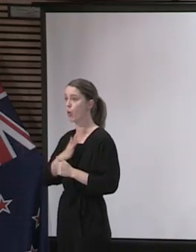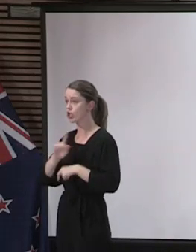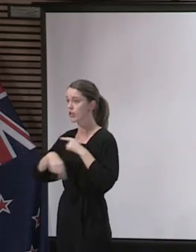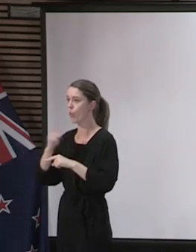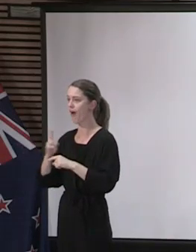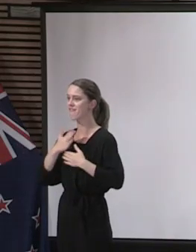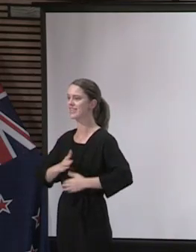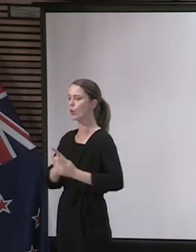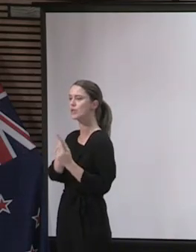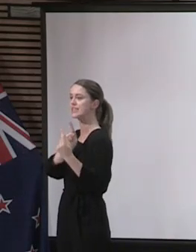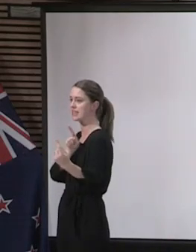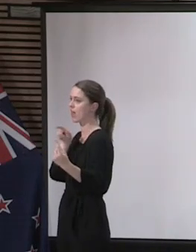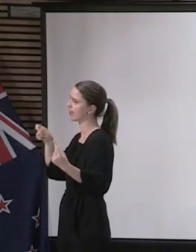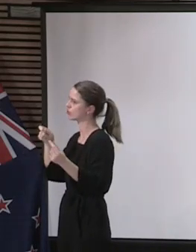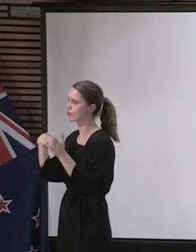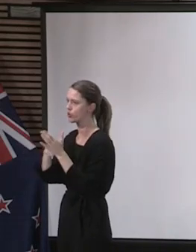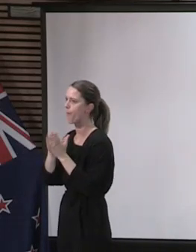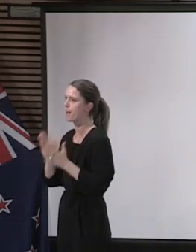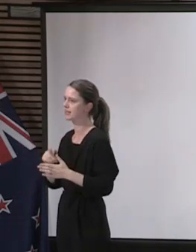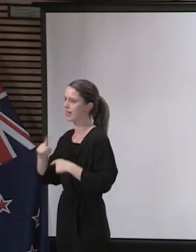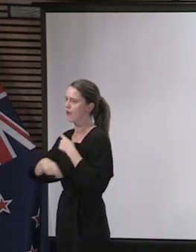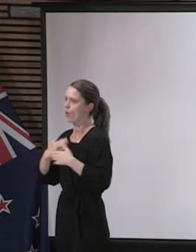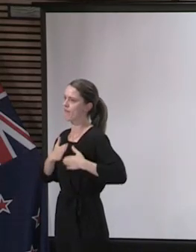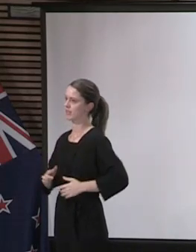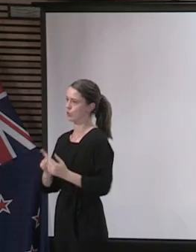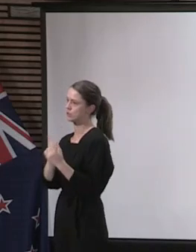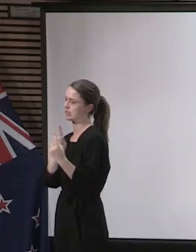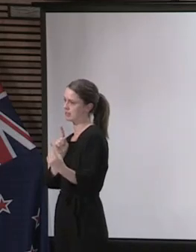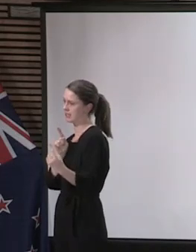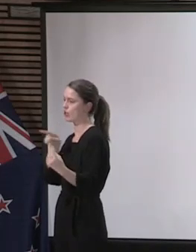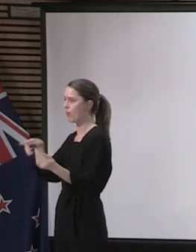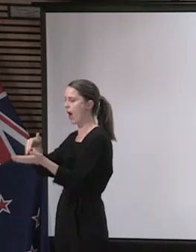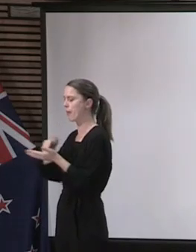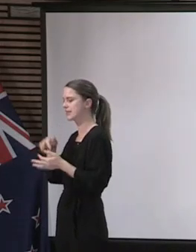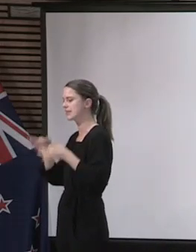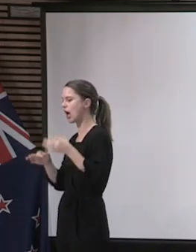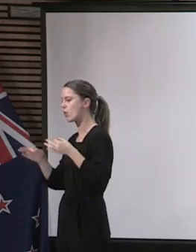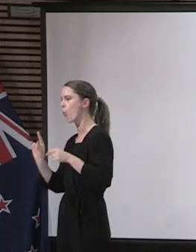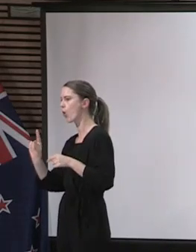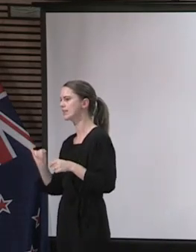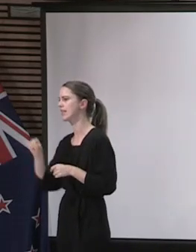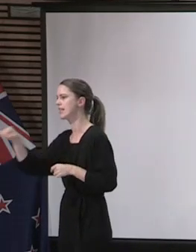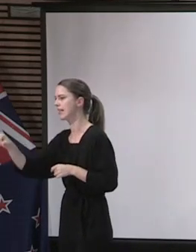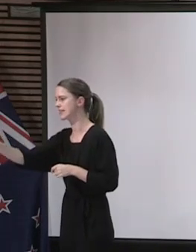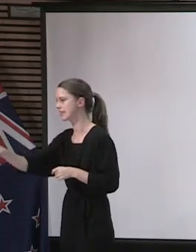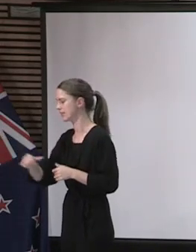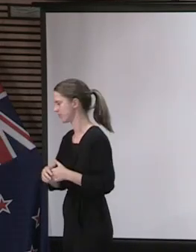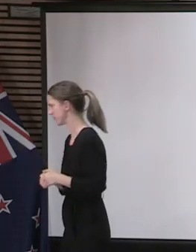changes of transmission broken. That is particularly and physical distancing. So that will I think be critical